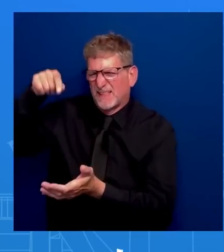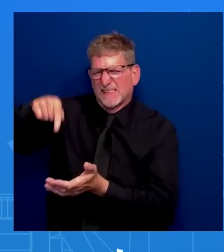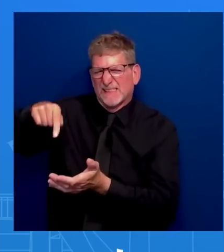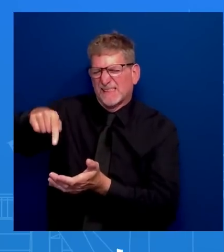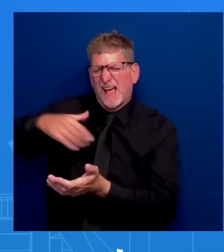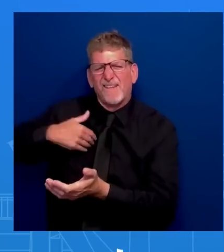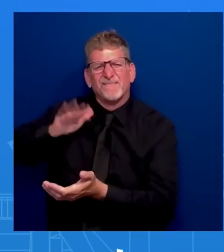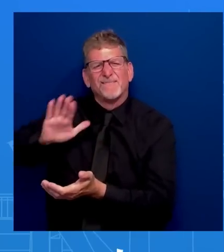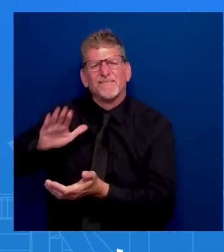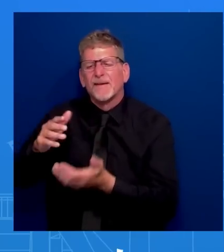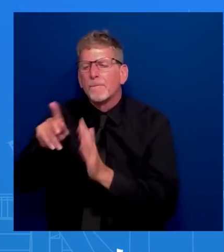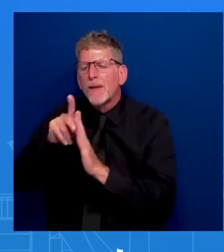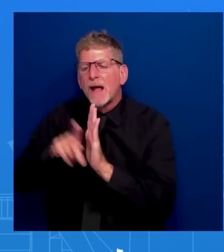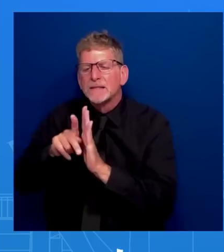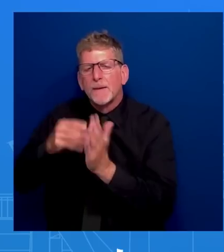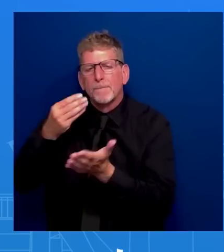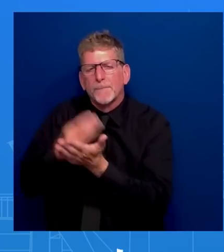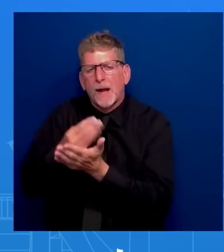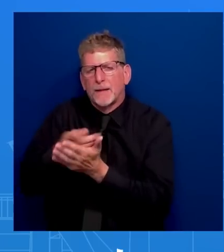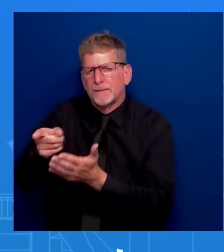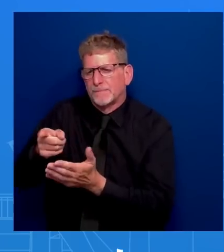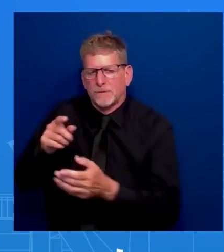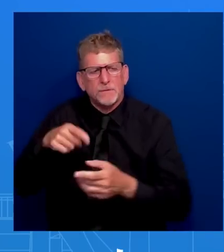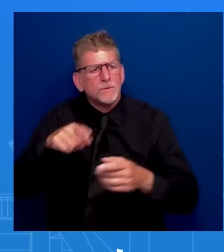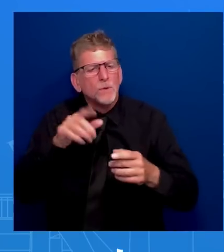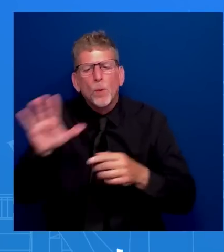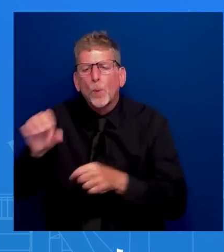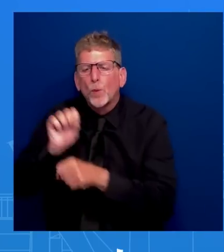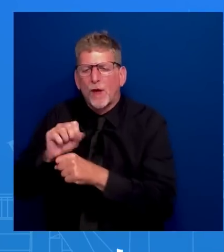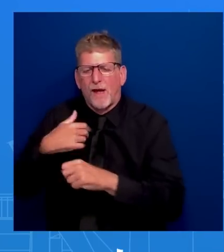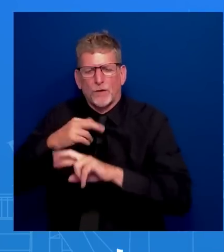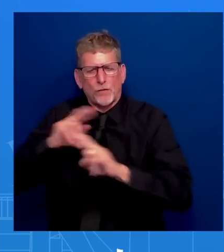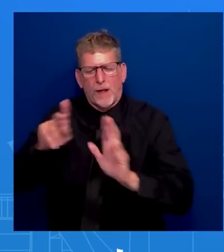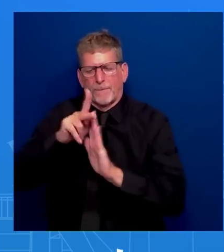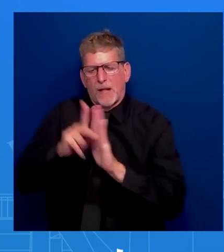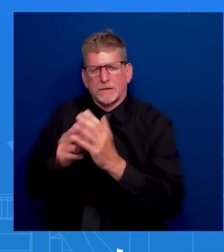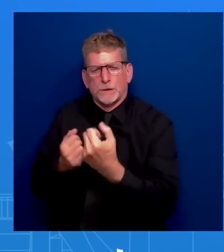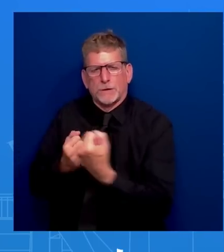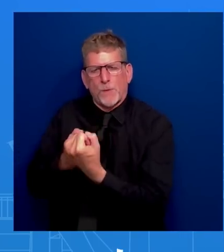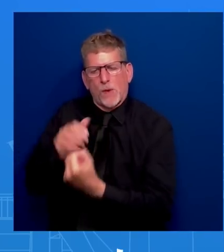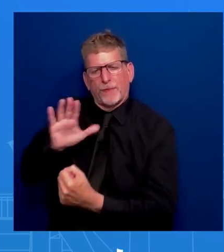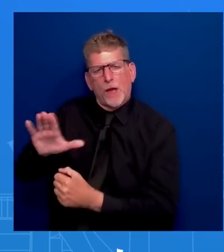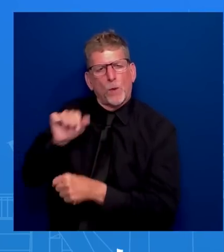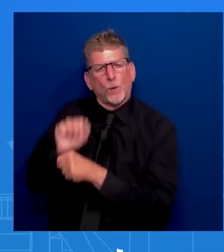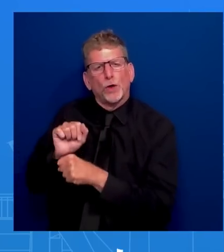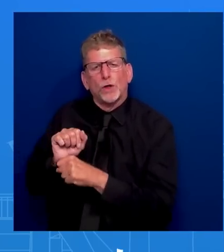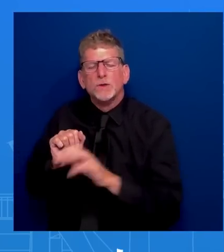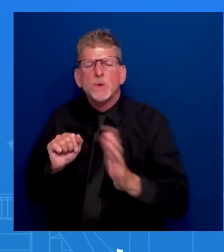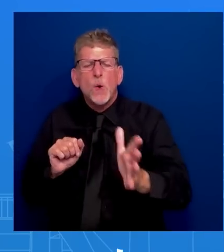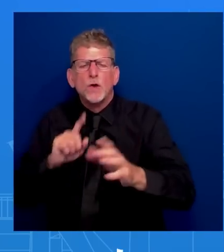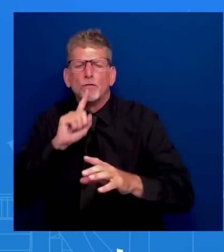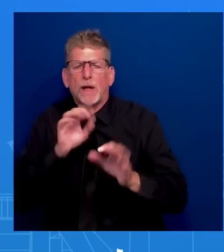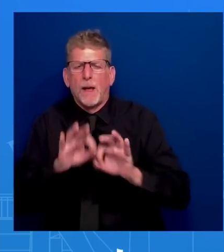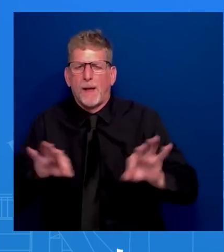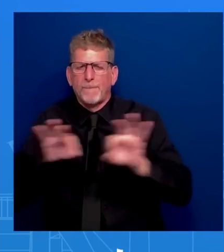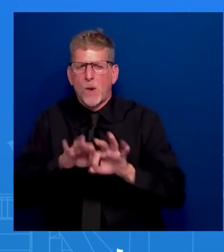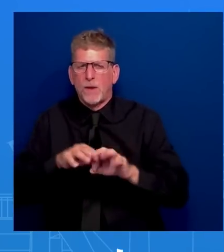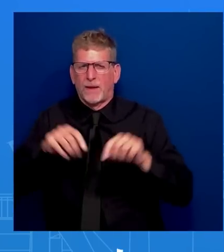And, you know, it matters that the Inflation Reduction Act is going to -- is -- looks like it's going to pass.